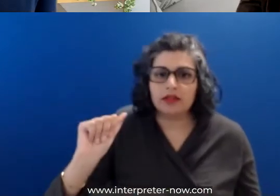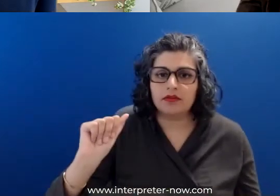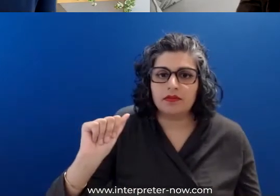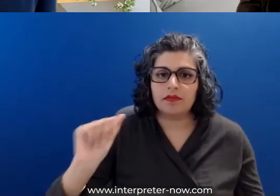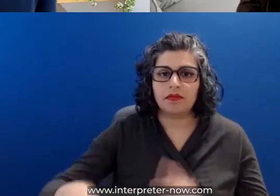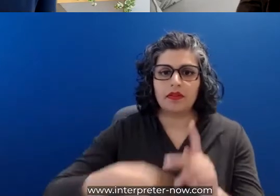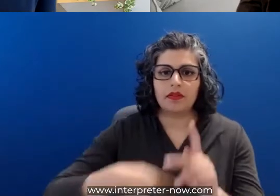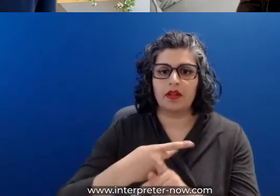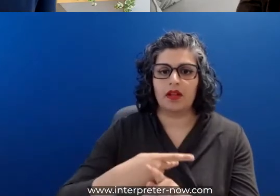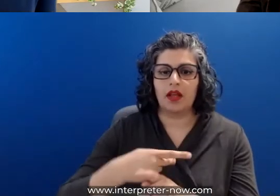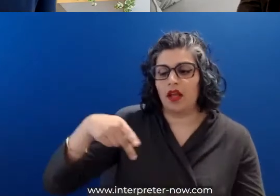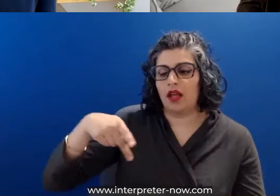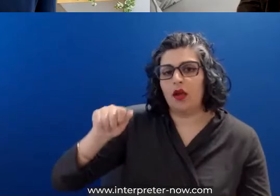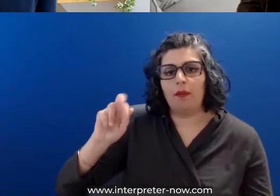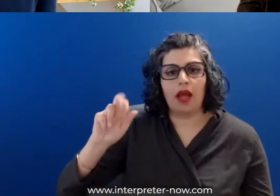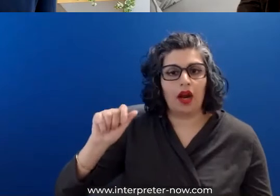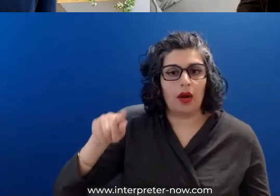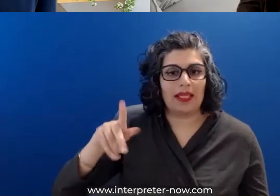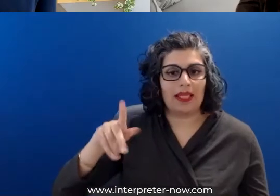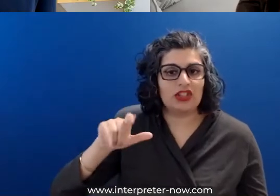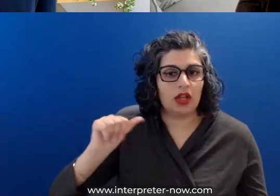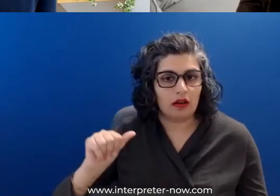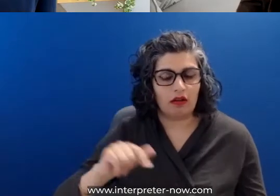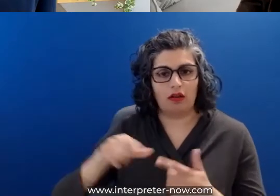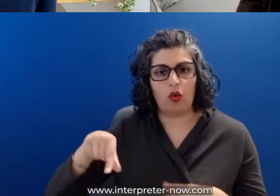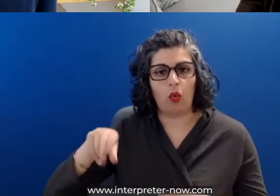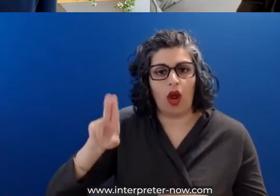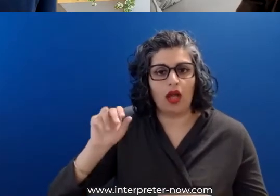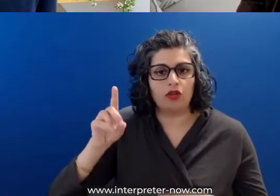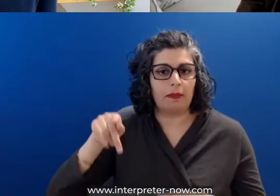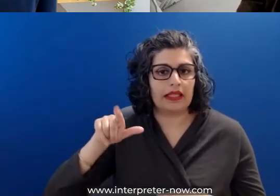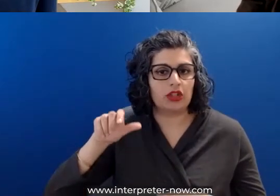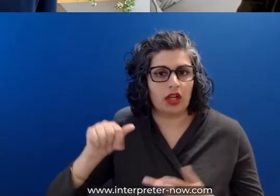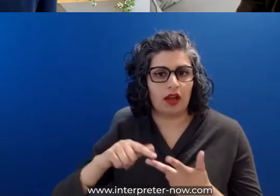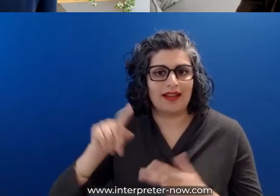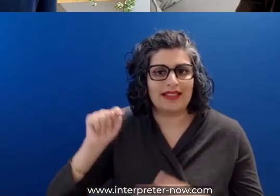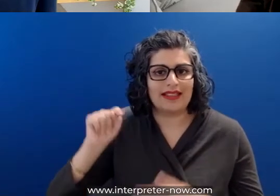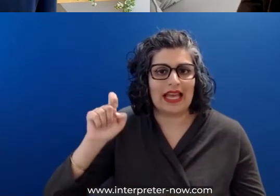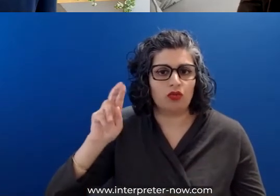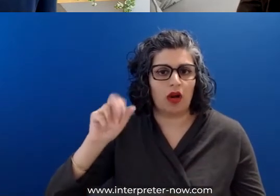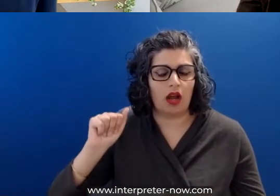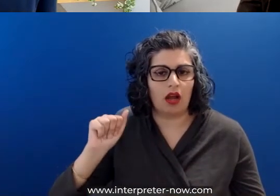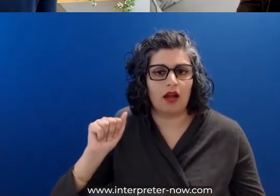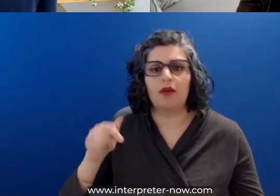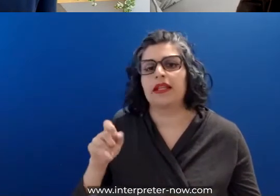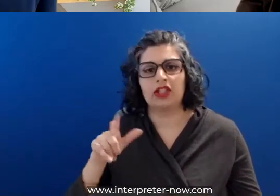quadriplegia, or tetraplegia, who have atypical body movements. Test-takers who might have